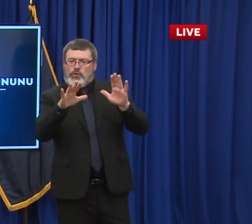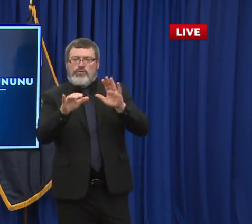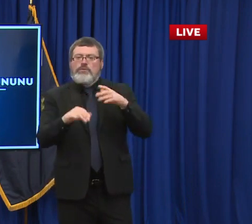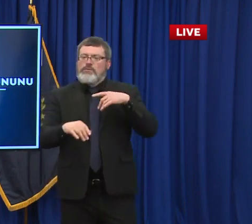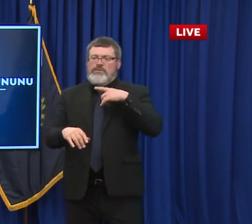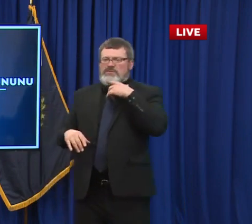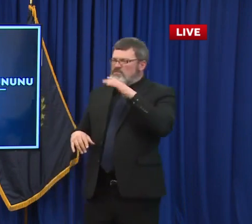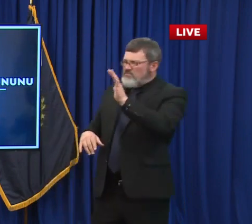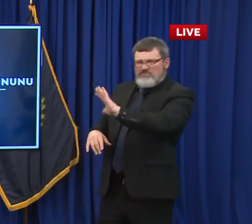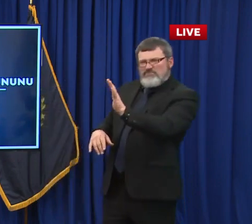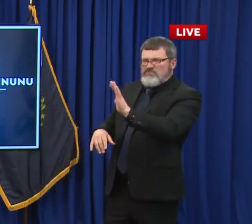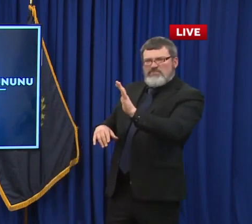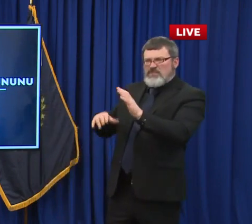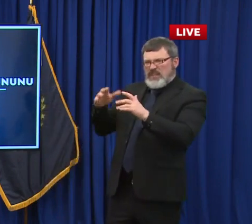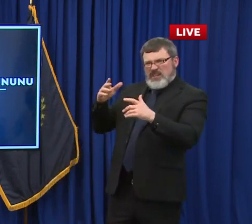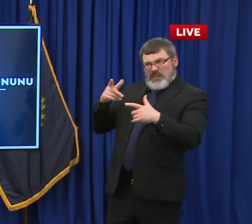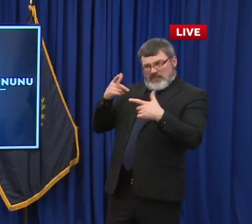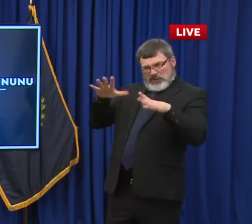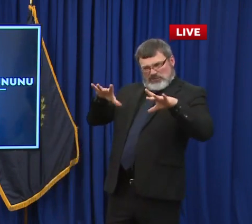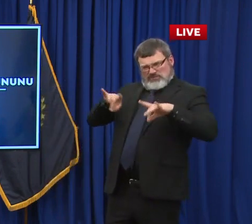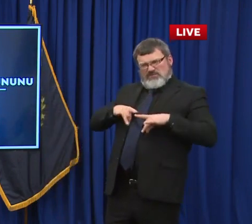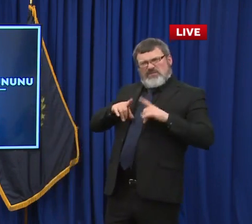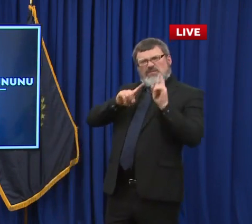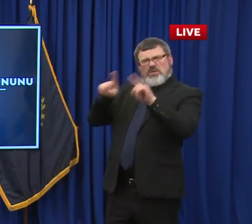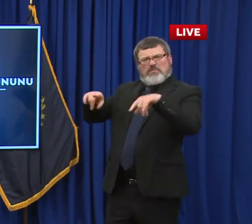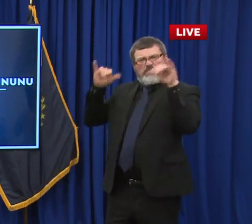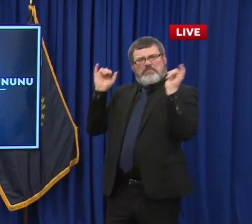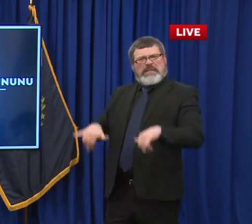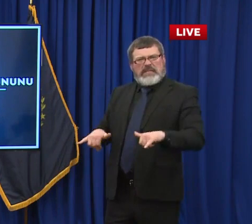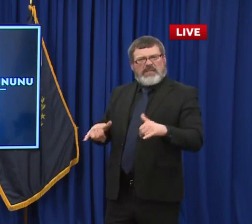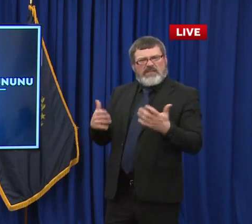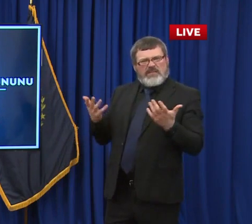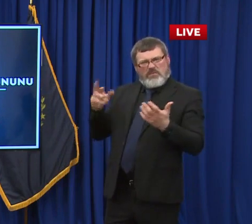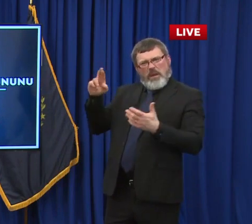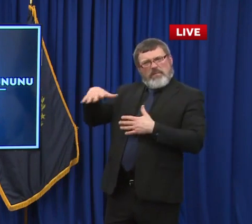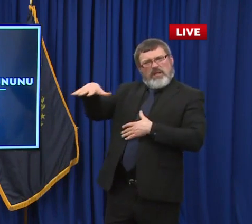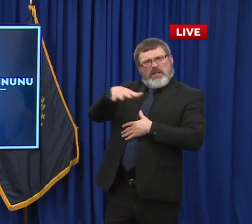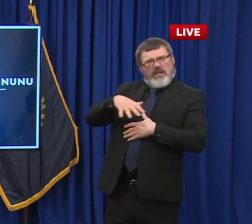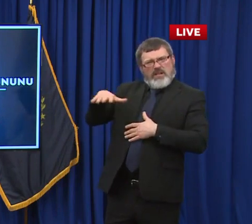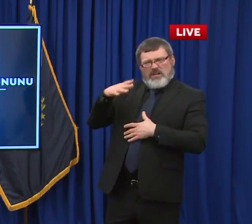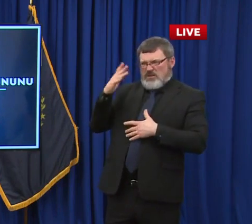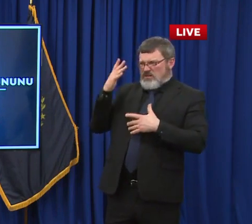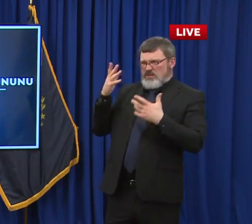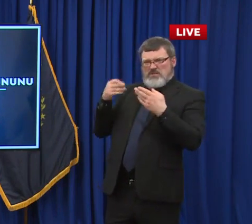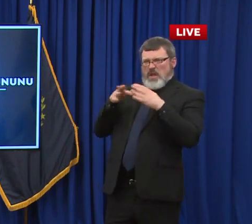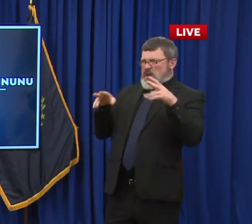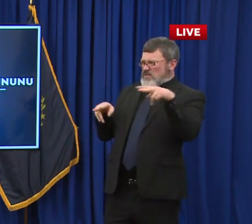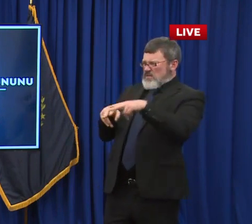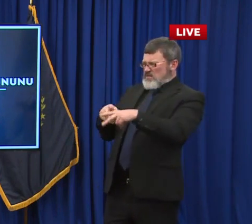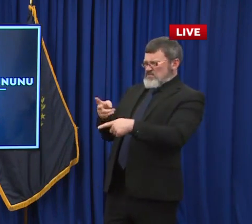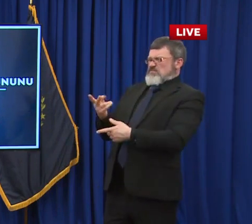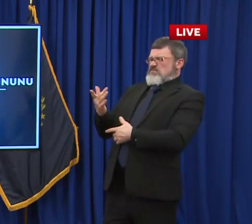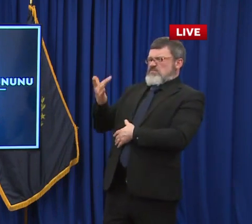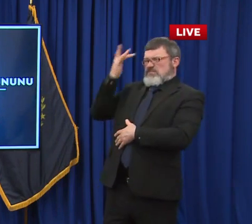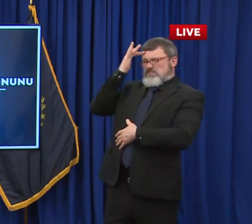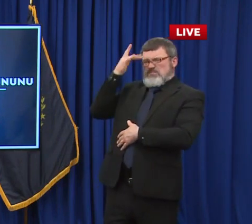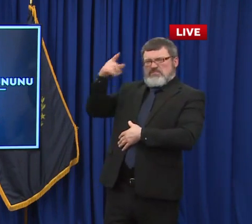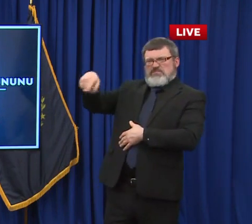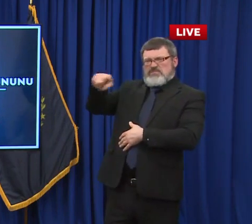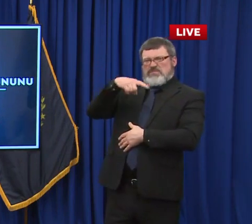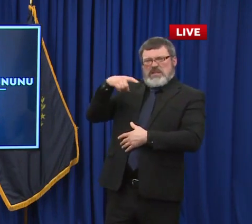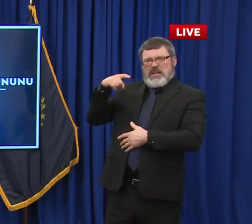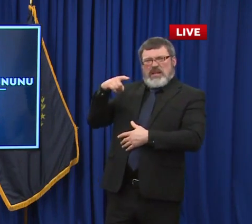THE BELIEF IS THEY WERE INFECTED BEFORE THE EVENT, SO THEY WERE WELL WITHIN THE TWO WEEK PERIOD TIME.